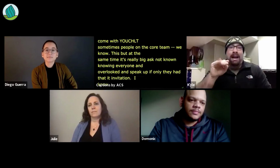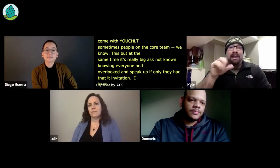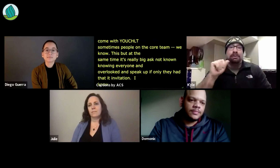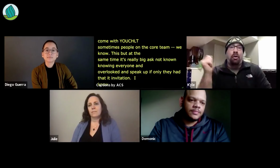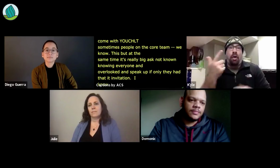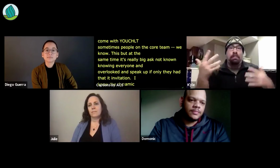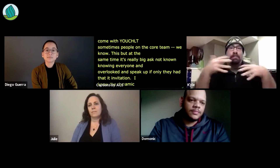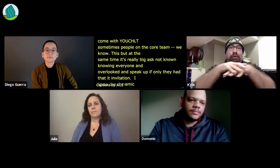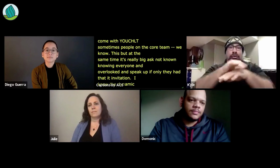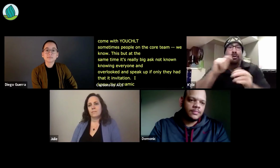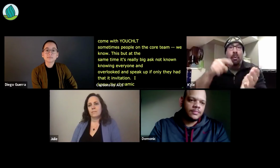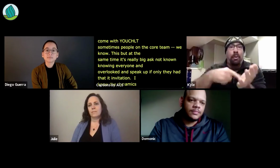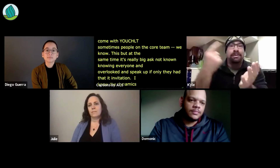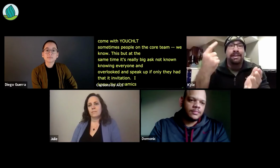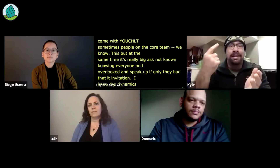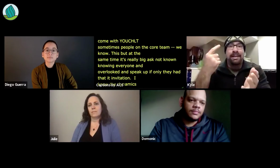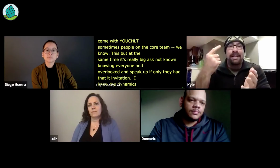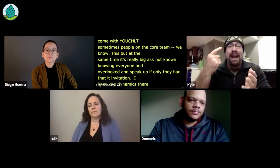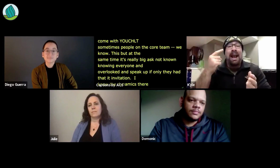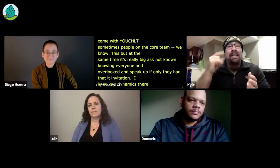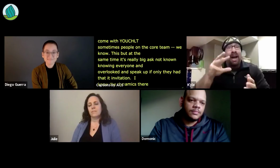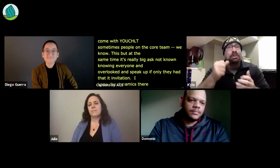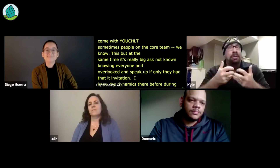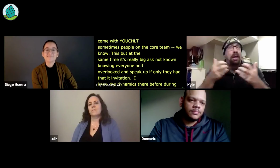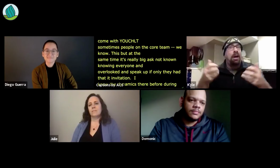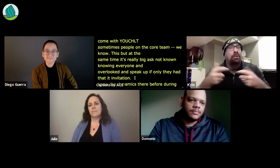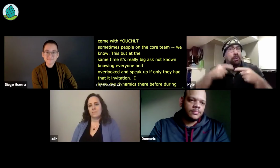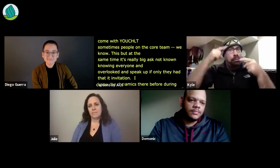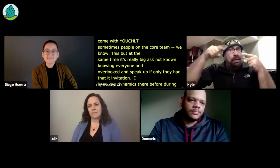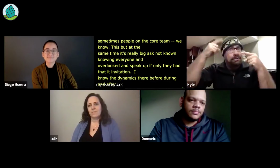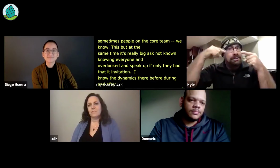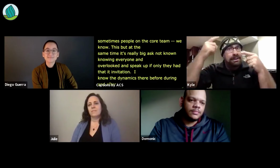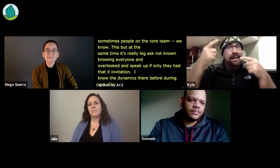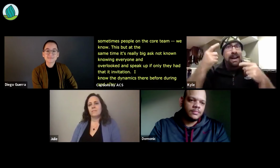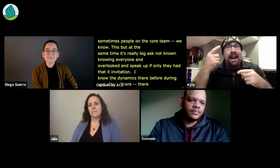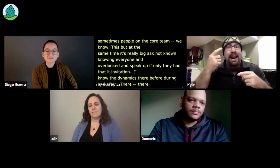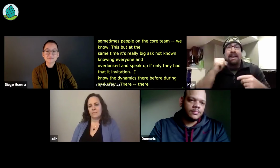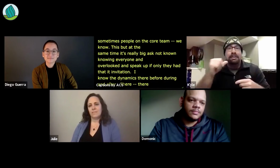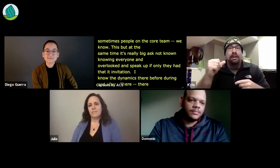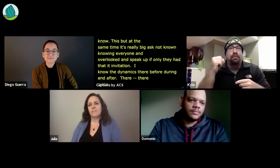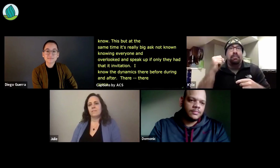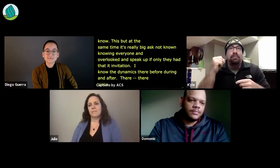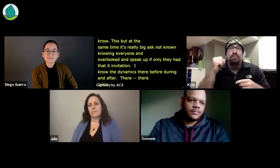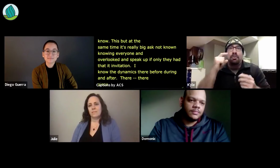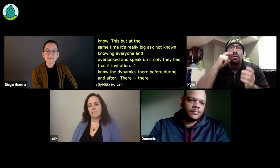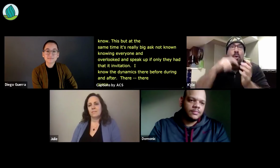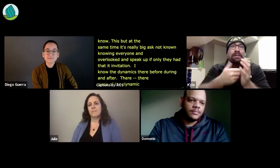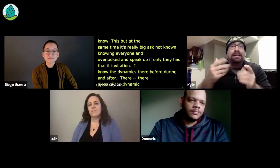of the dynamics. And all these people were coming in. It was a lot to process. It was a lot of information.